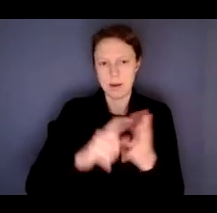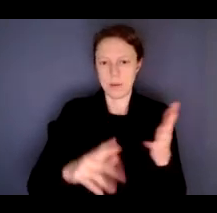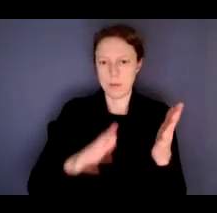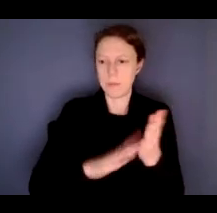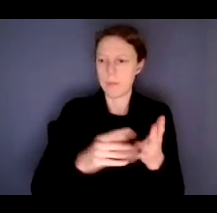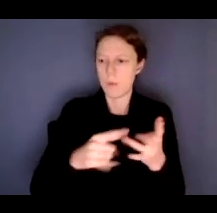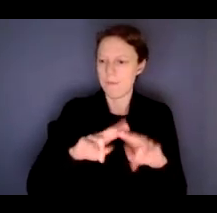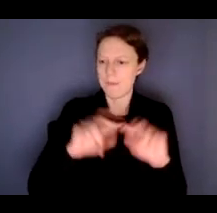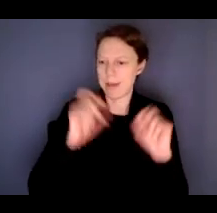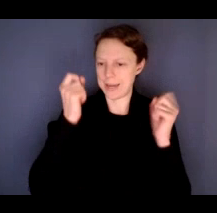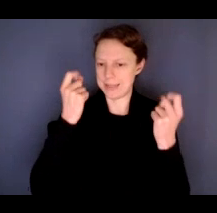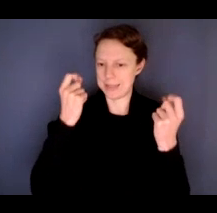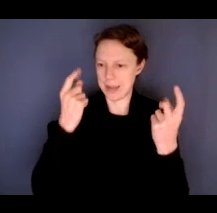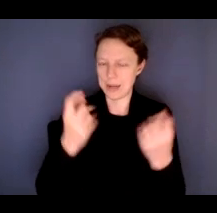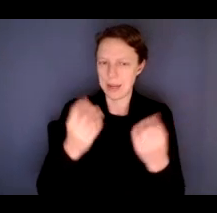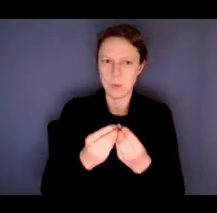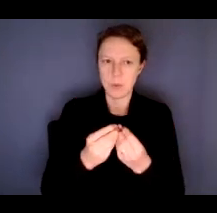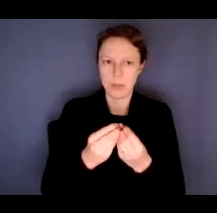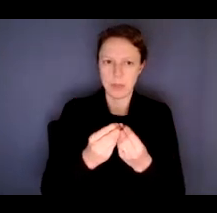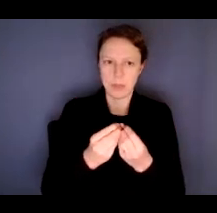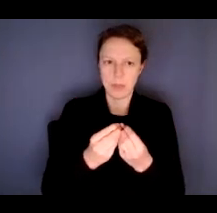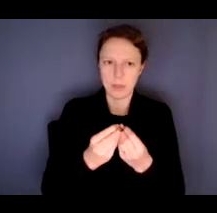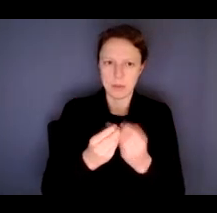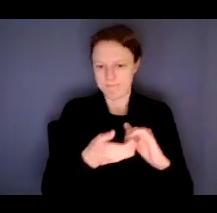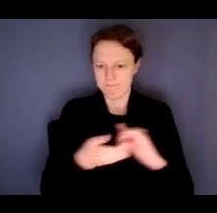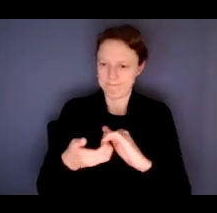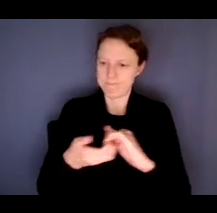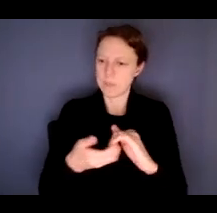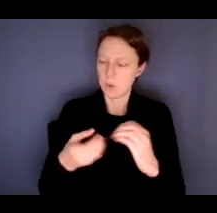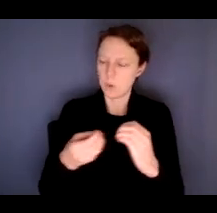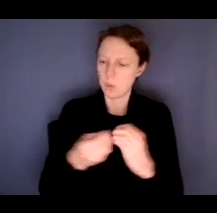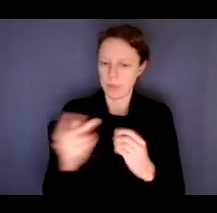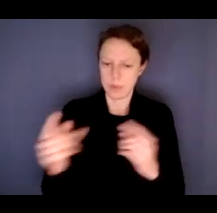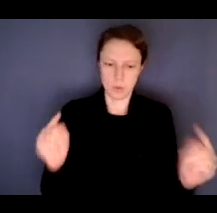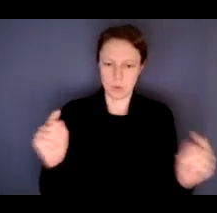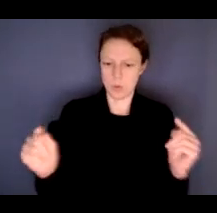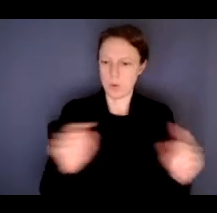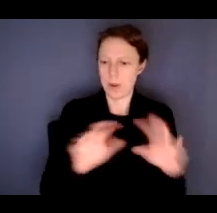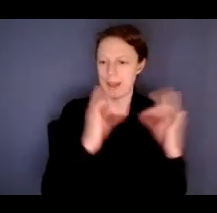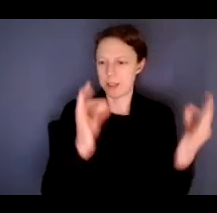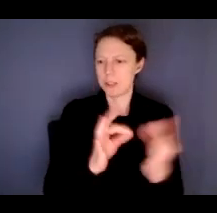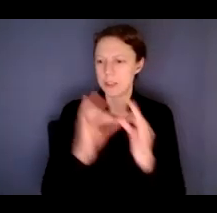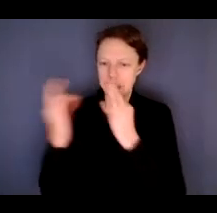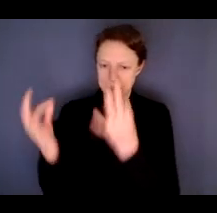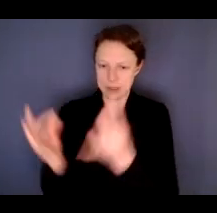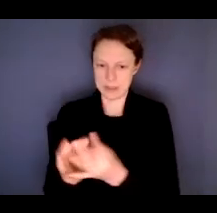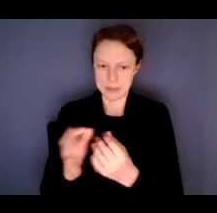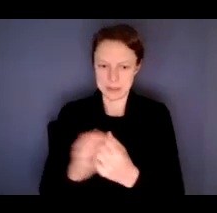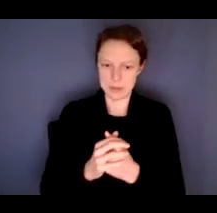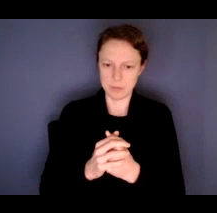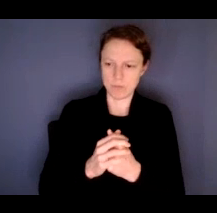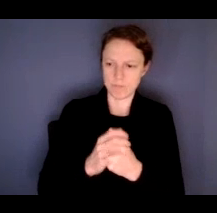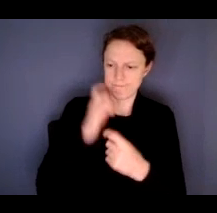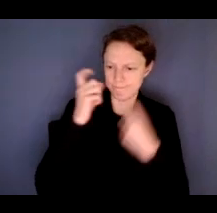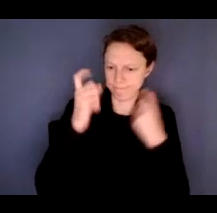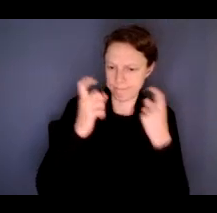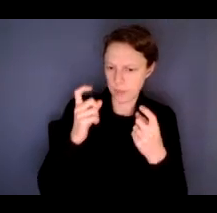So the community...concerns in regards to the guardian delivery and gaps occurring